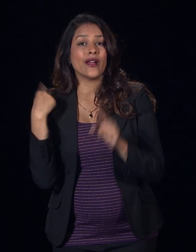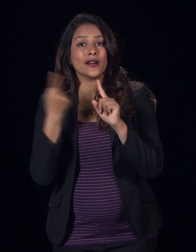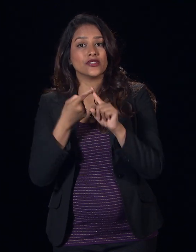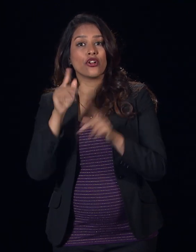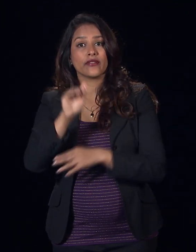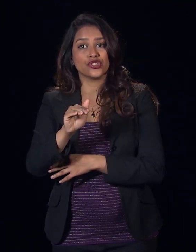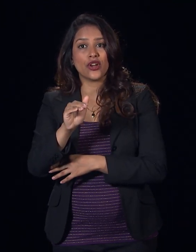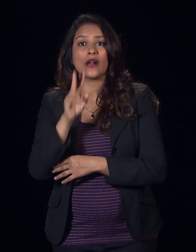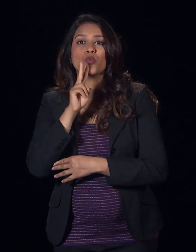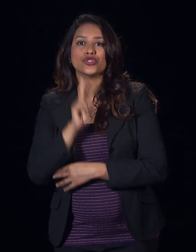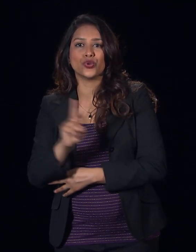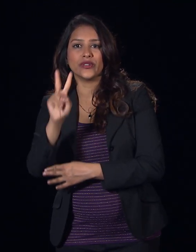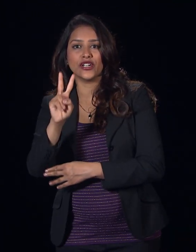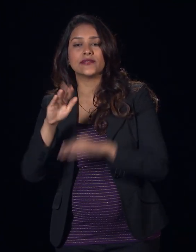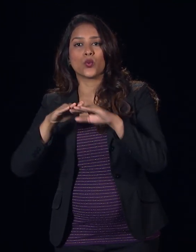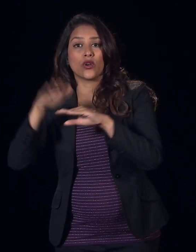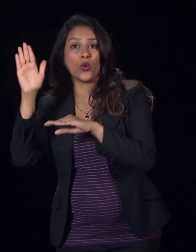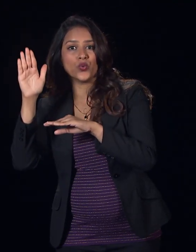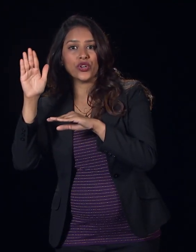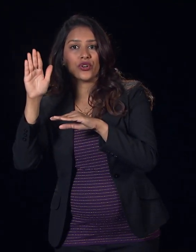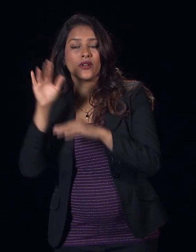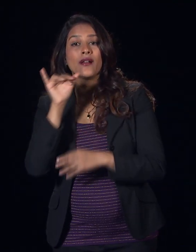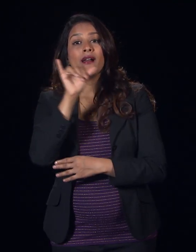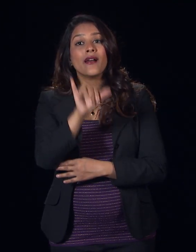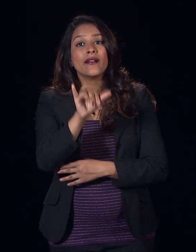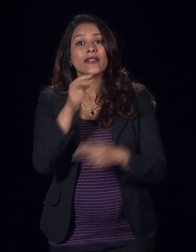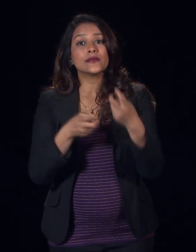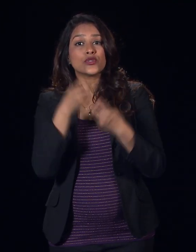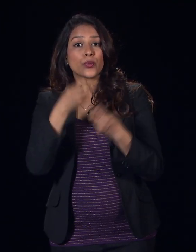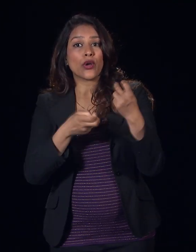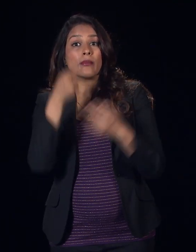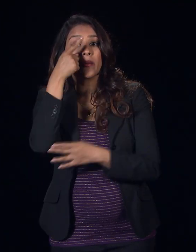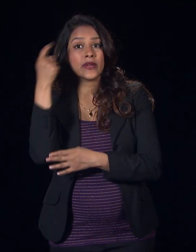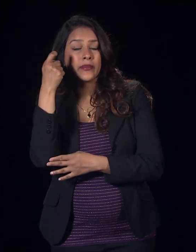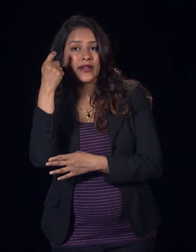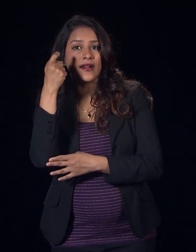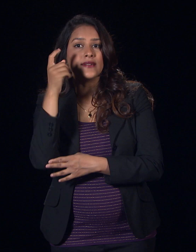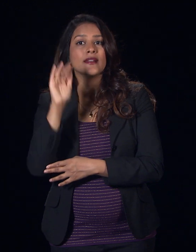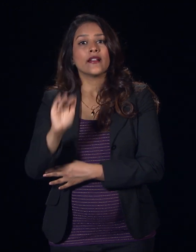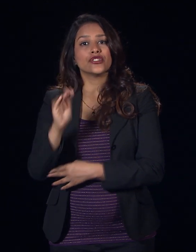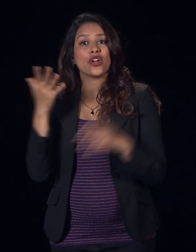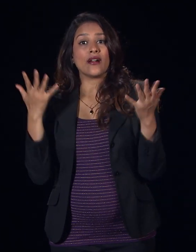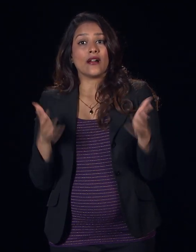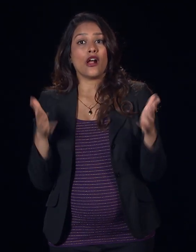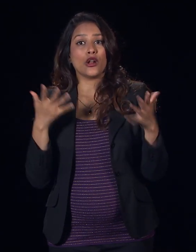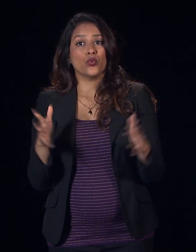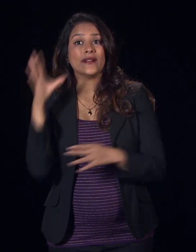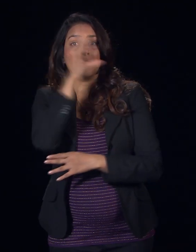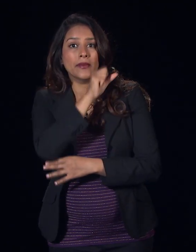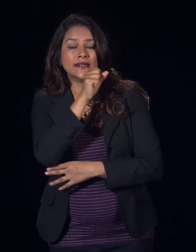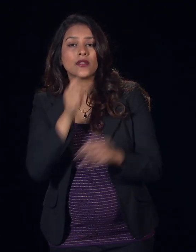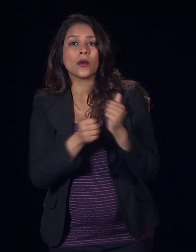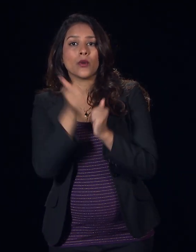until the child was two years old or older. This was a problem because the child had already missed most